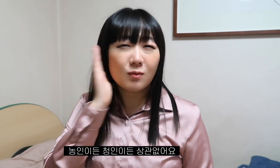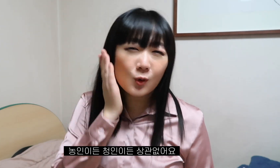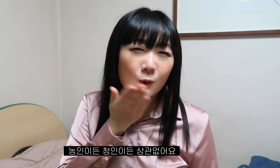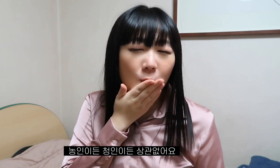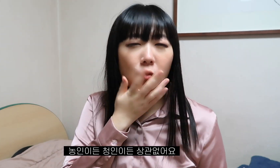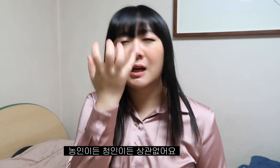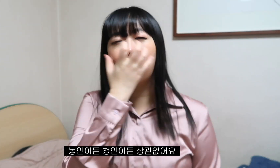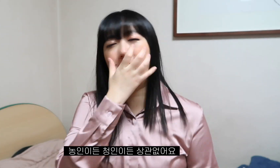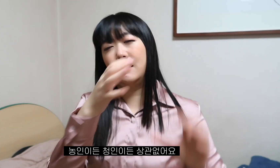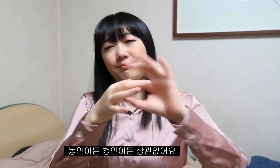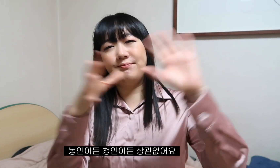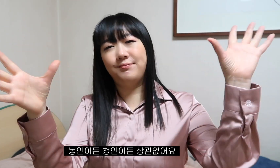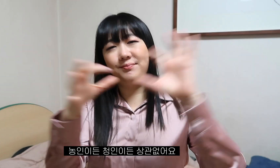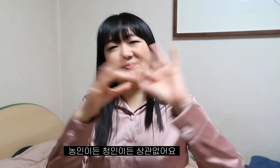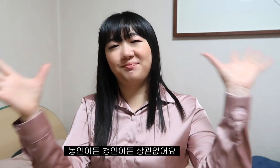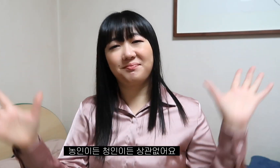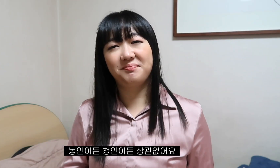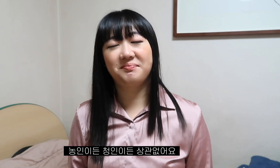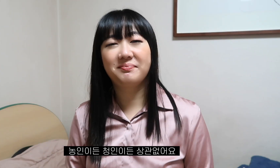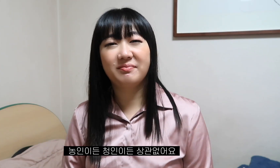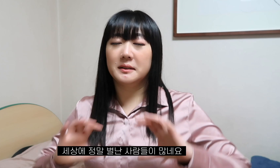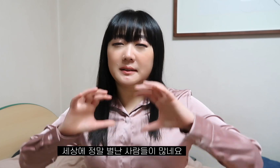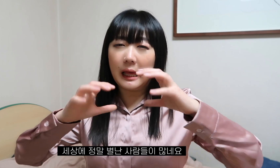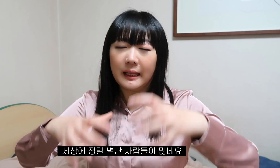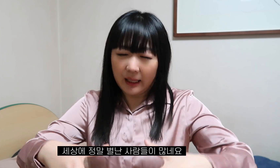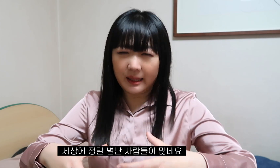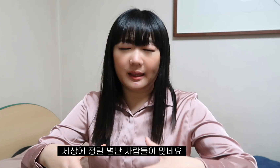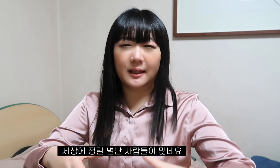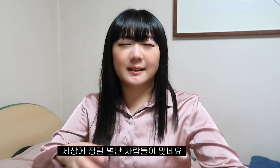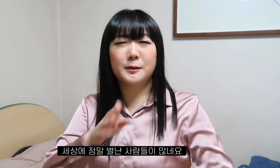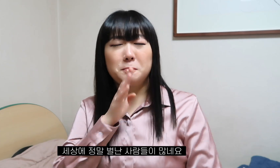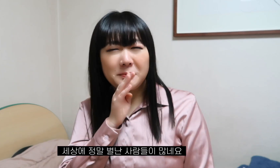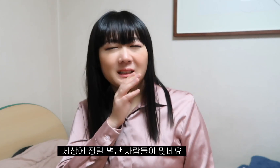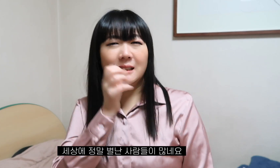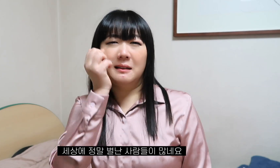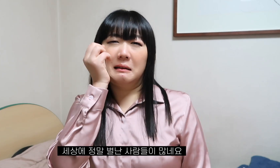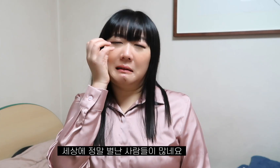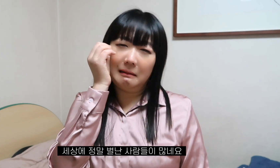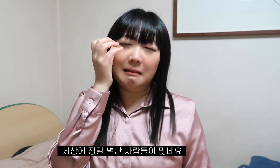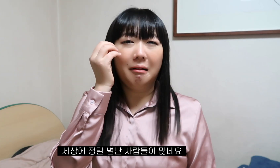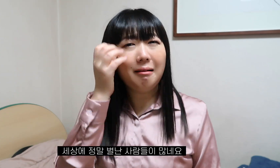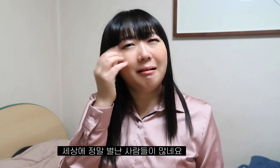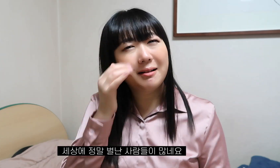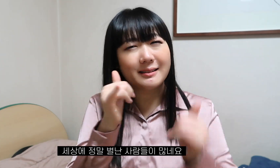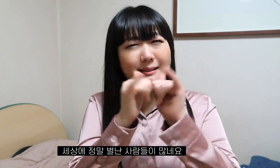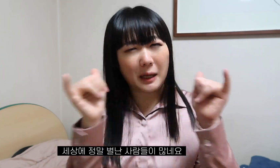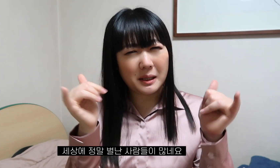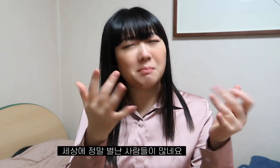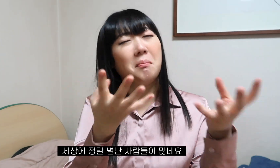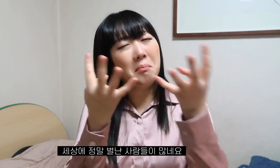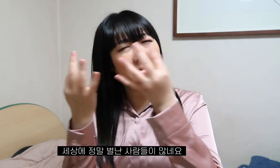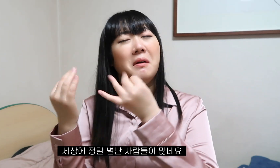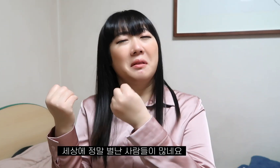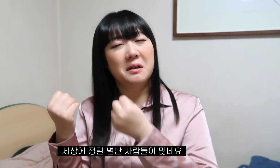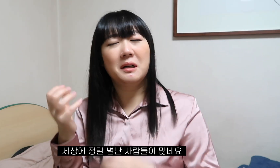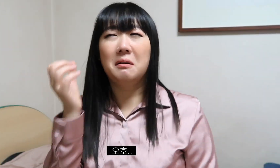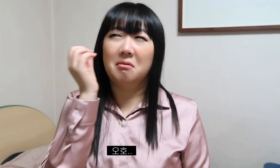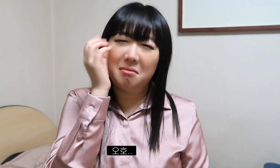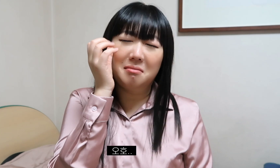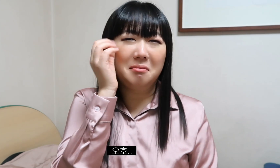It doesn't matter if the child is deaf or not. There are a lot of really weird people in the world.